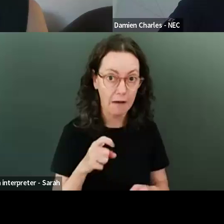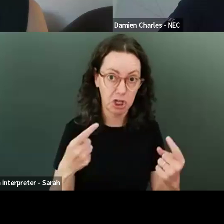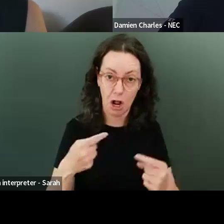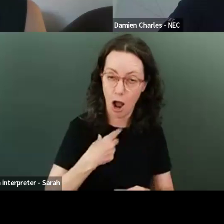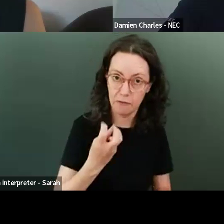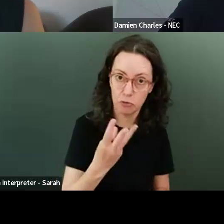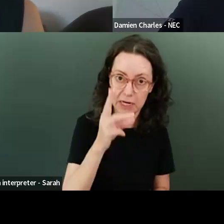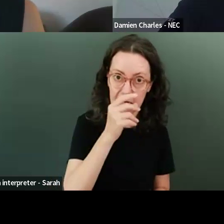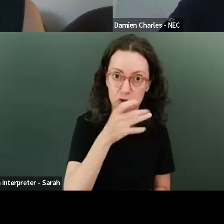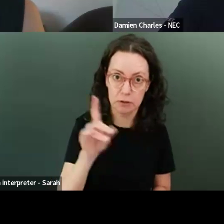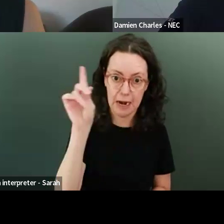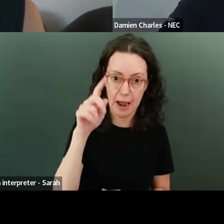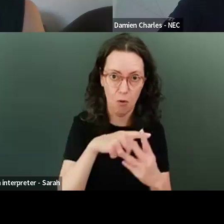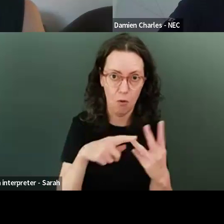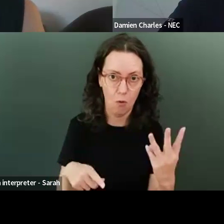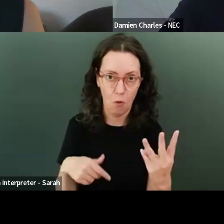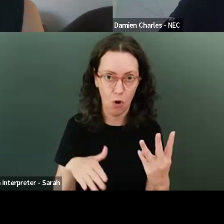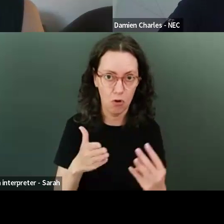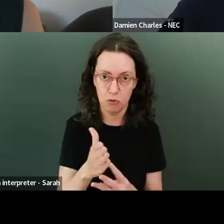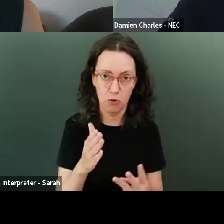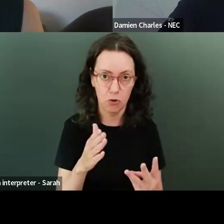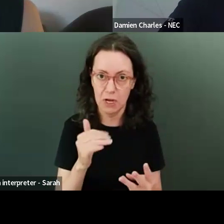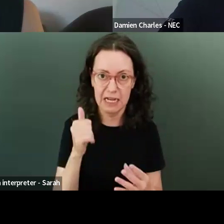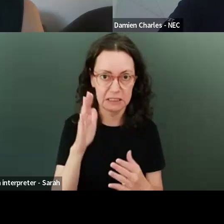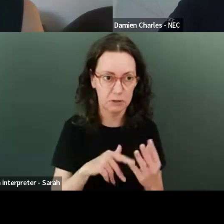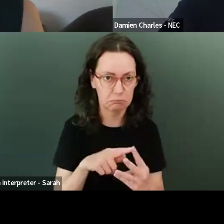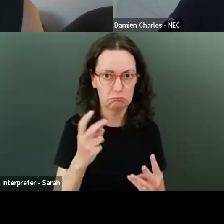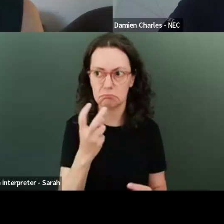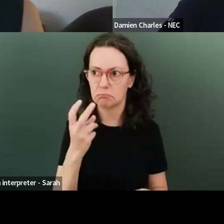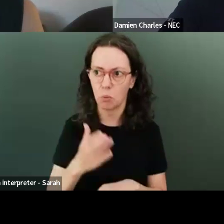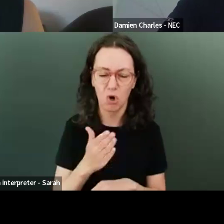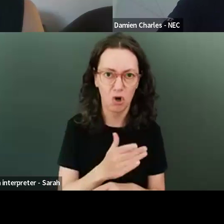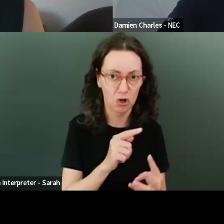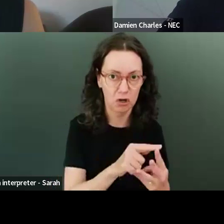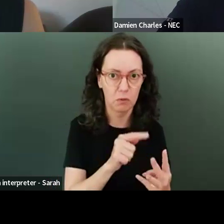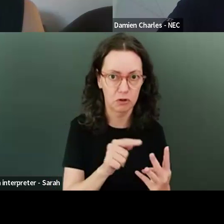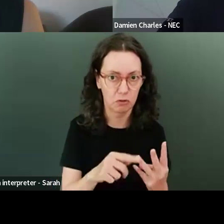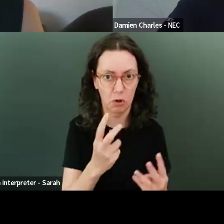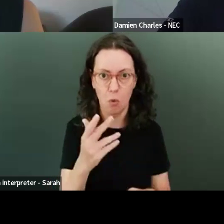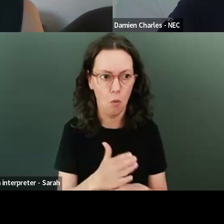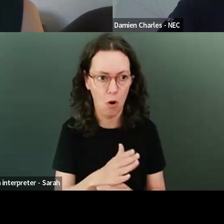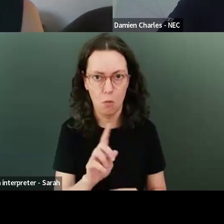children at the moment that are all going through it themselves